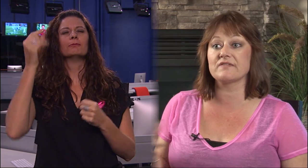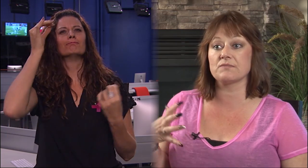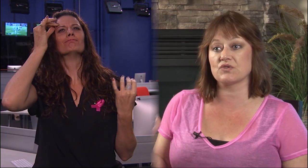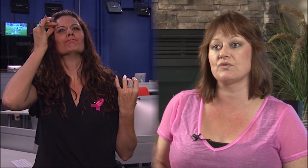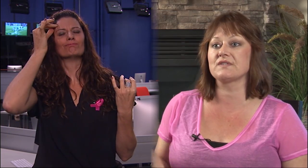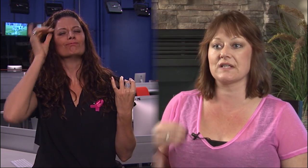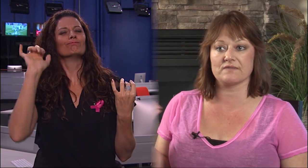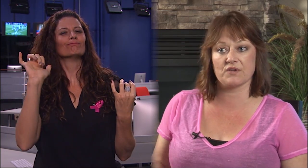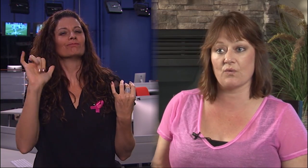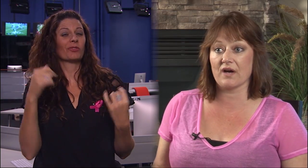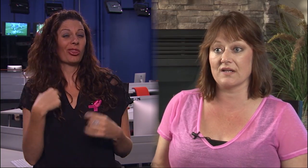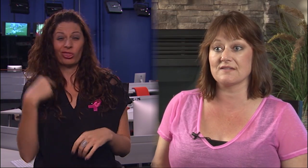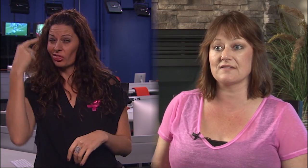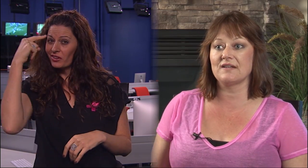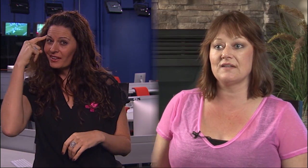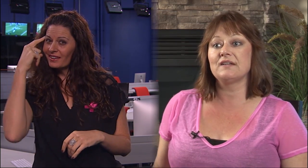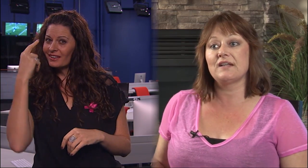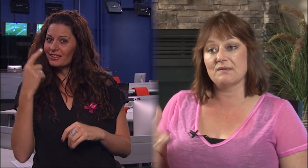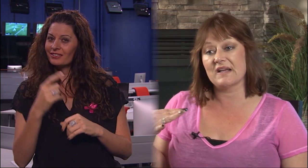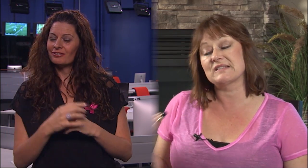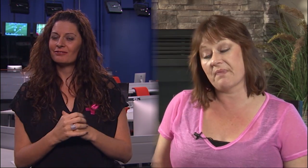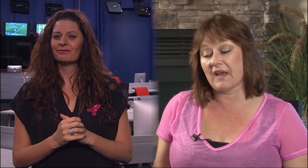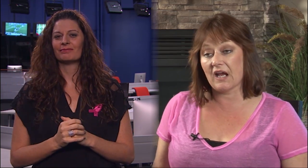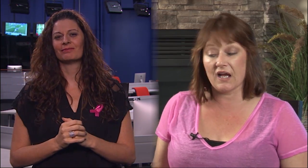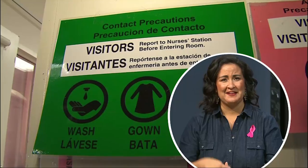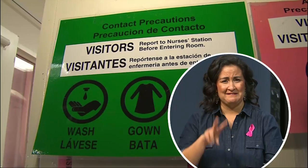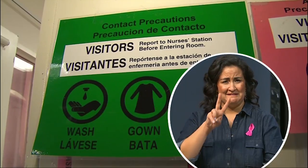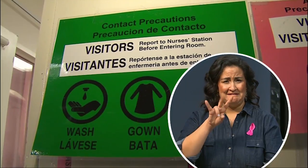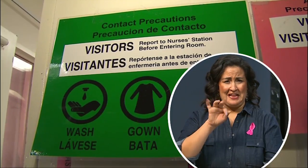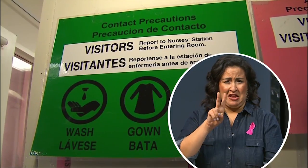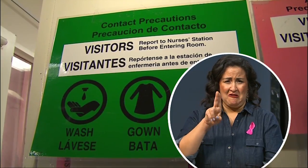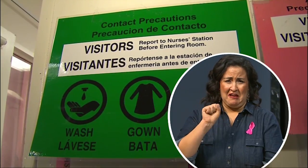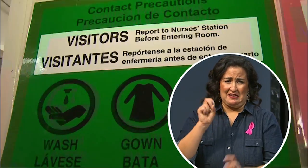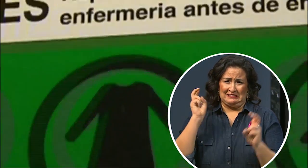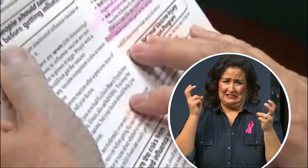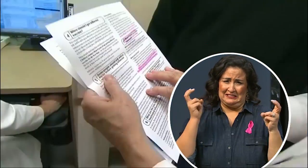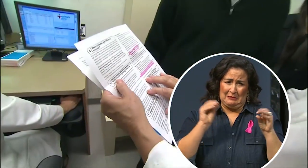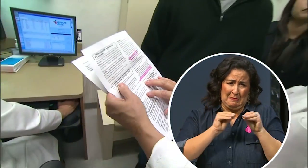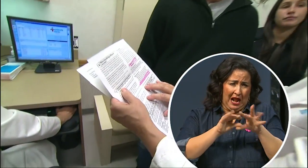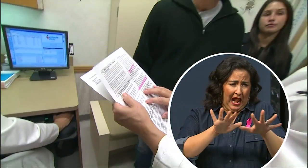gives them the tools, it gives them the awareness and makes them think.”